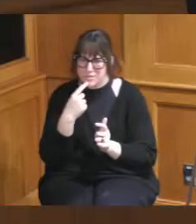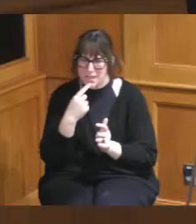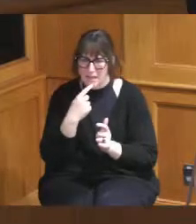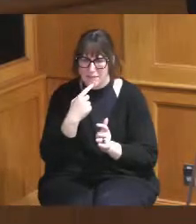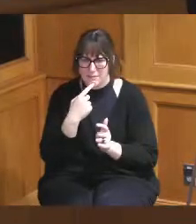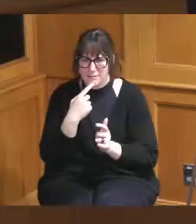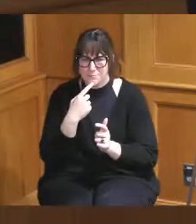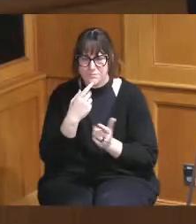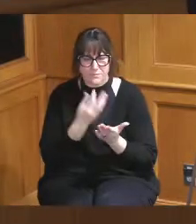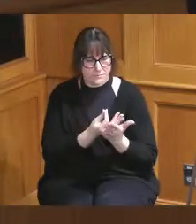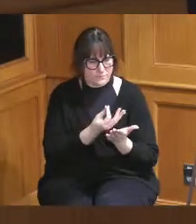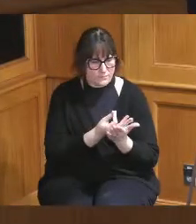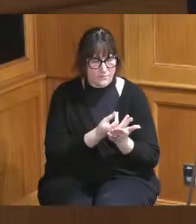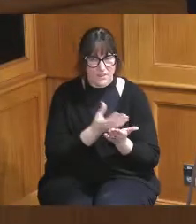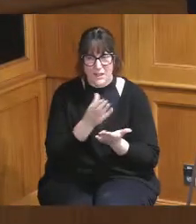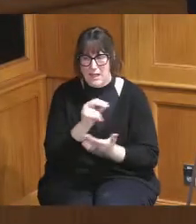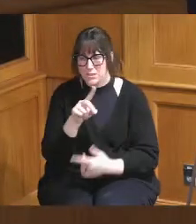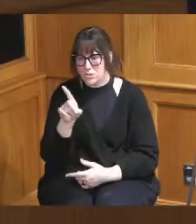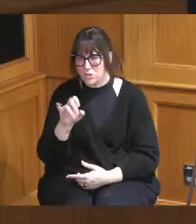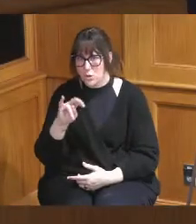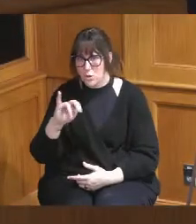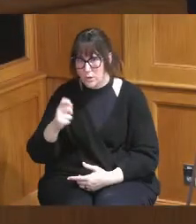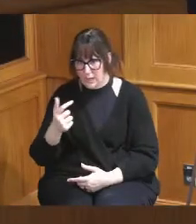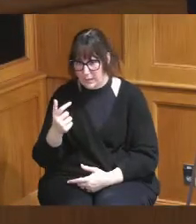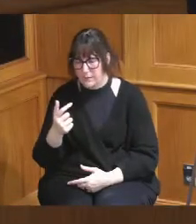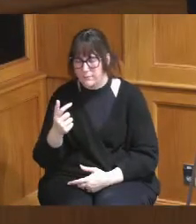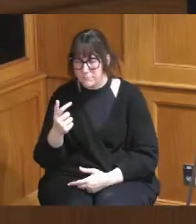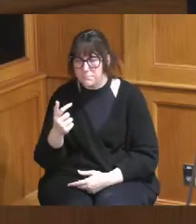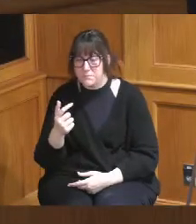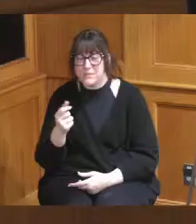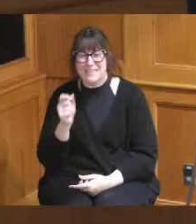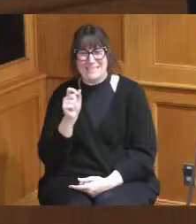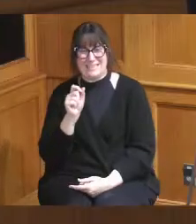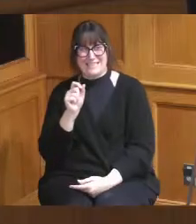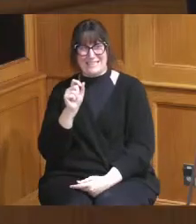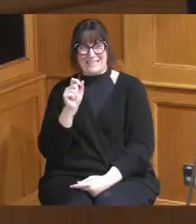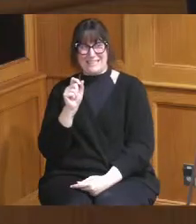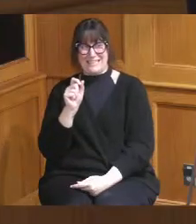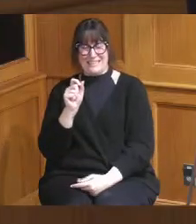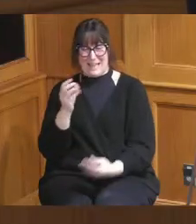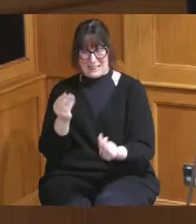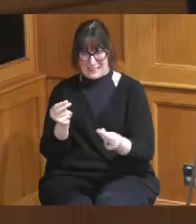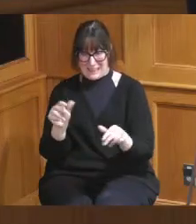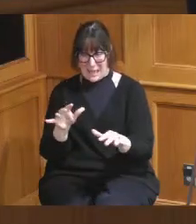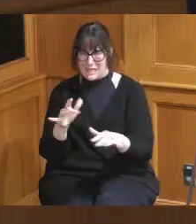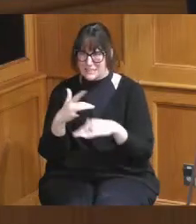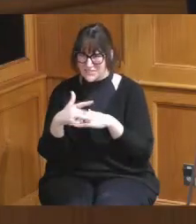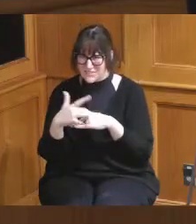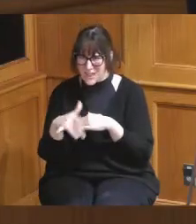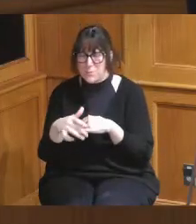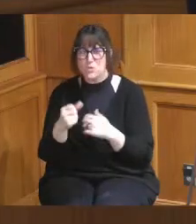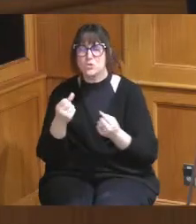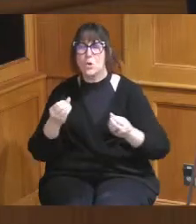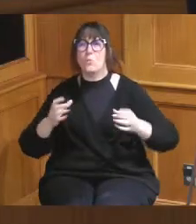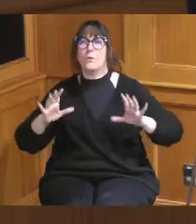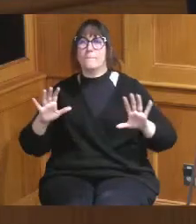the funding but the zoning and so if they're or and land available land so those are things that